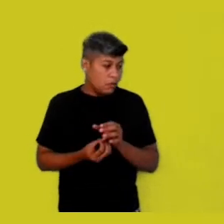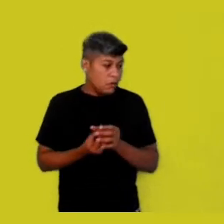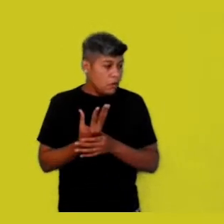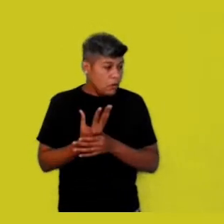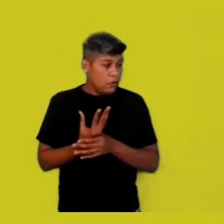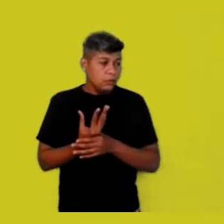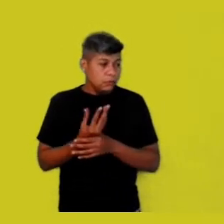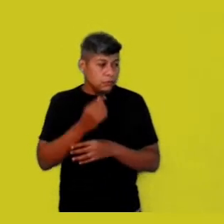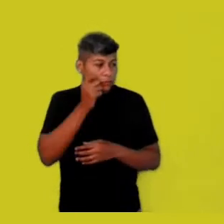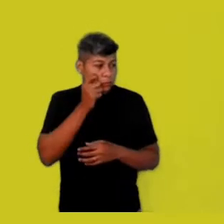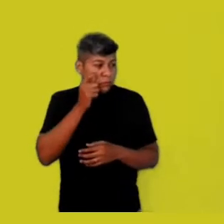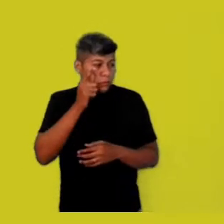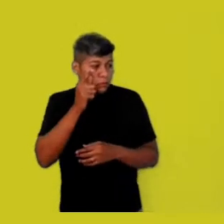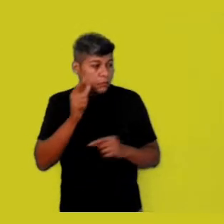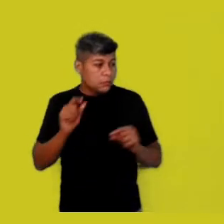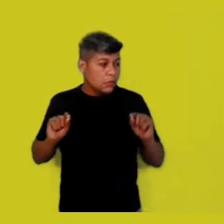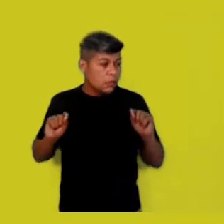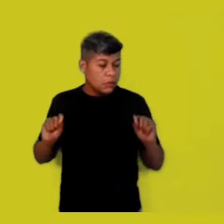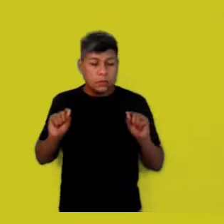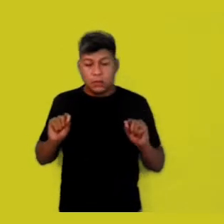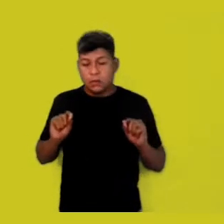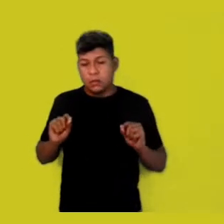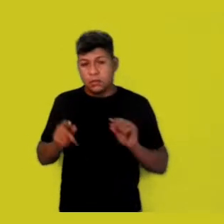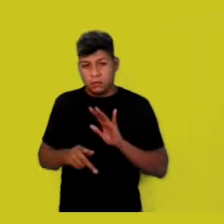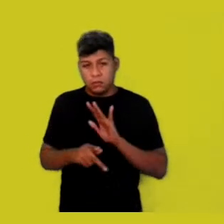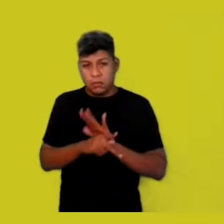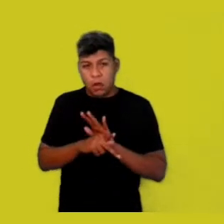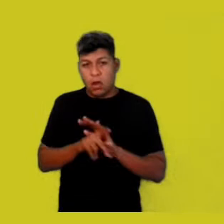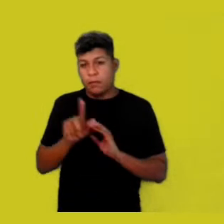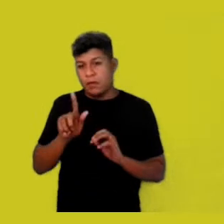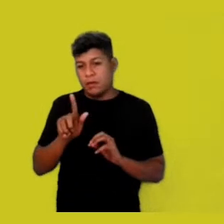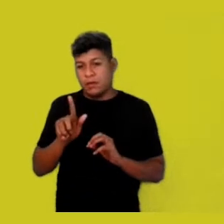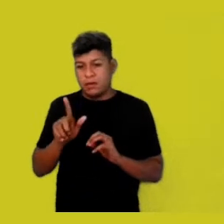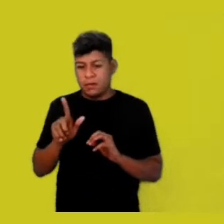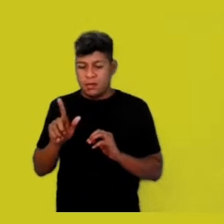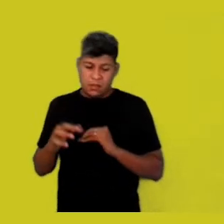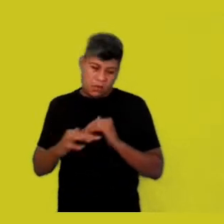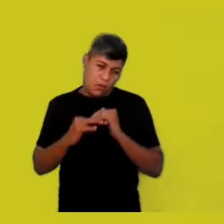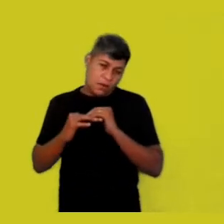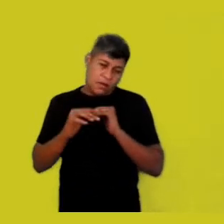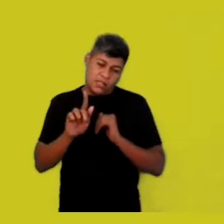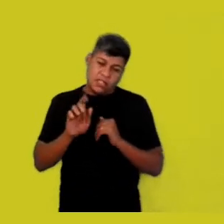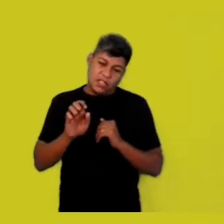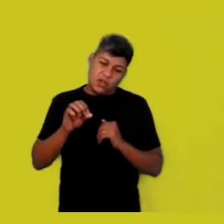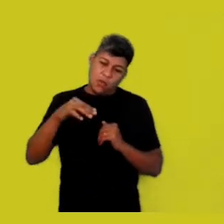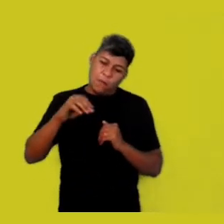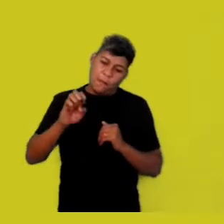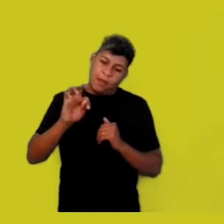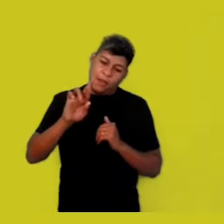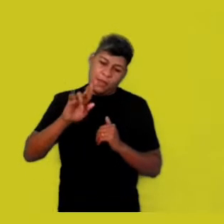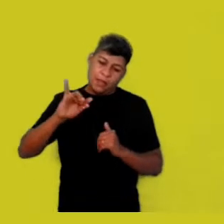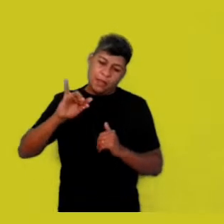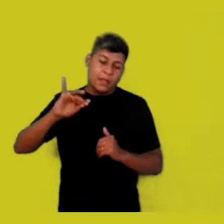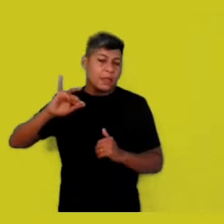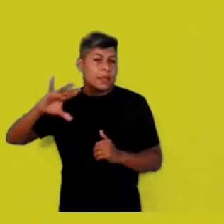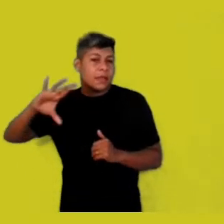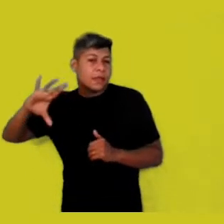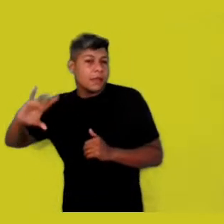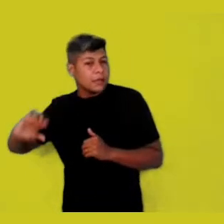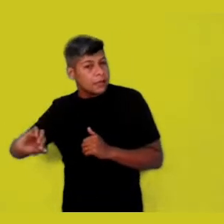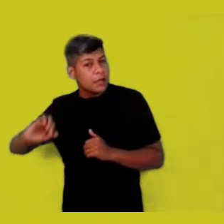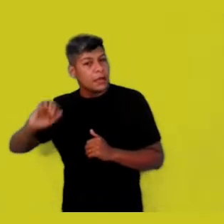a geometric idea of a straight line that has a beginning.